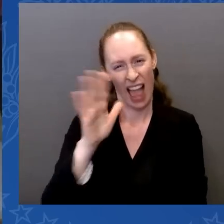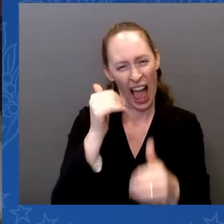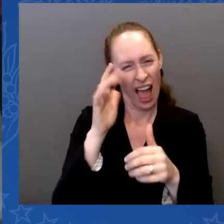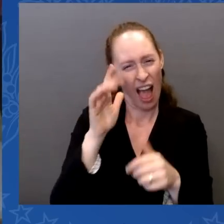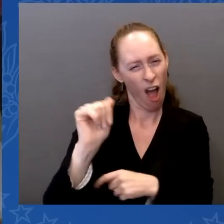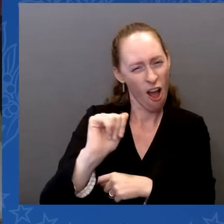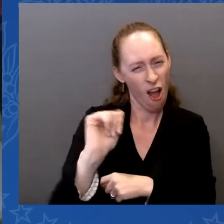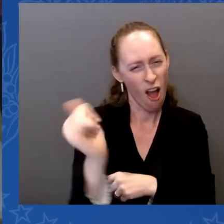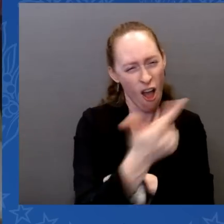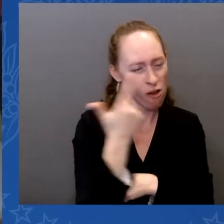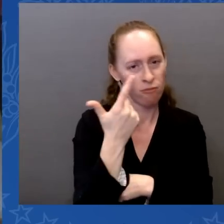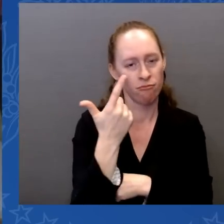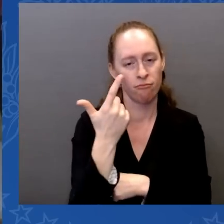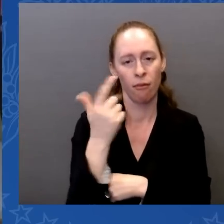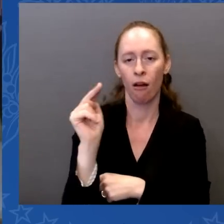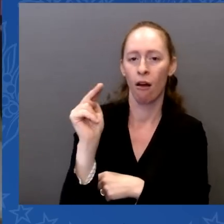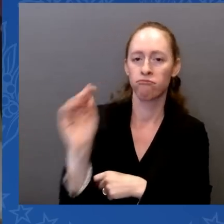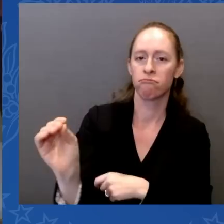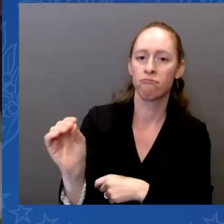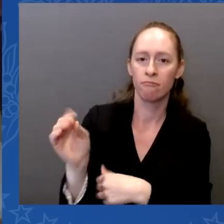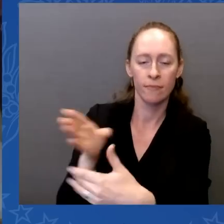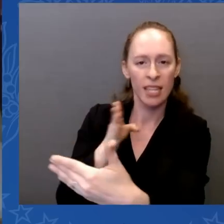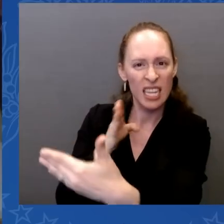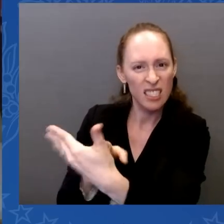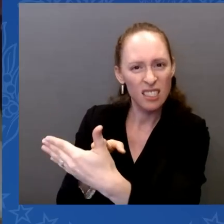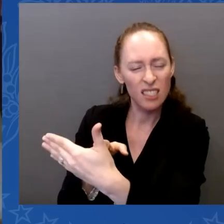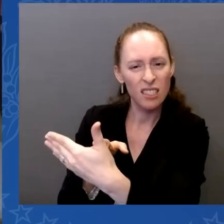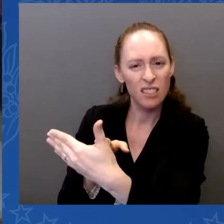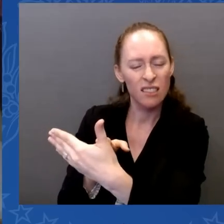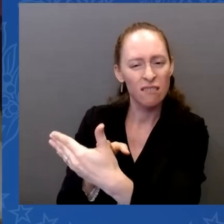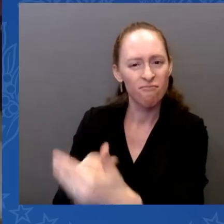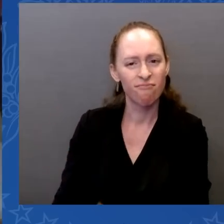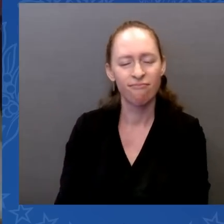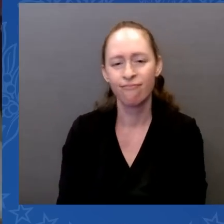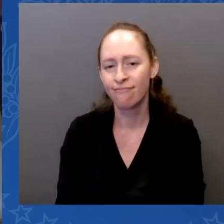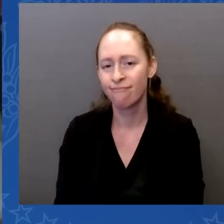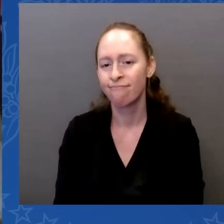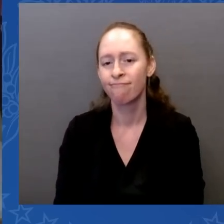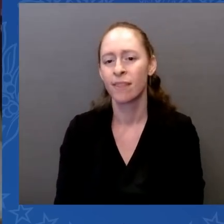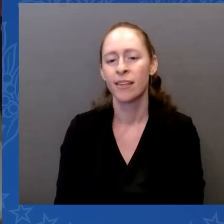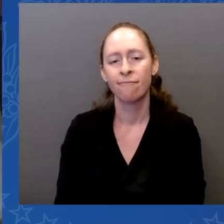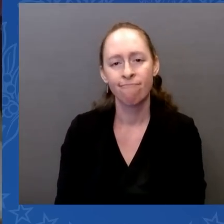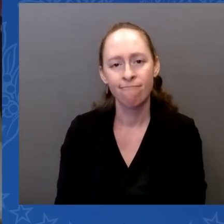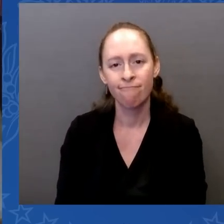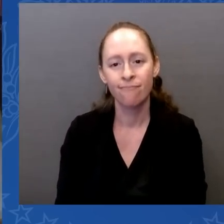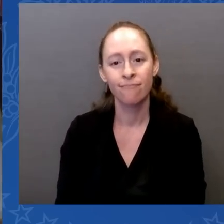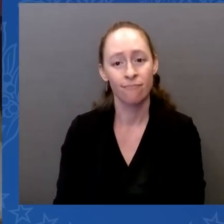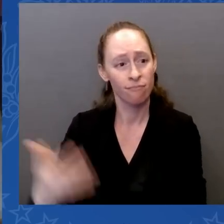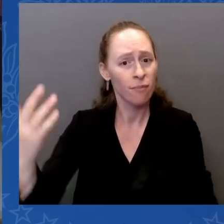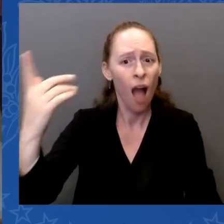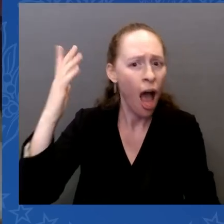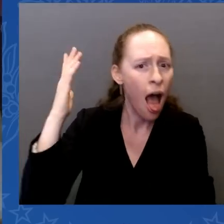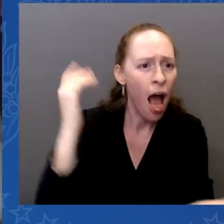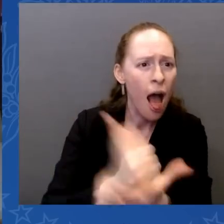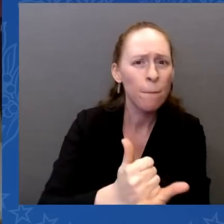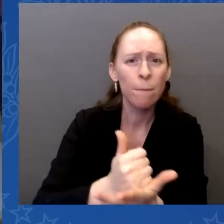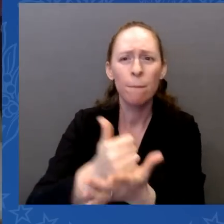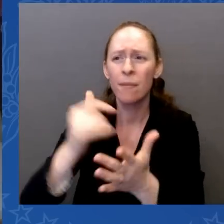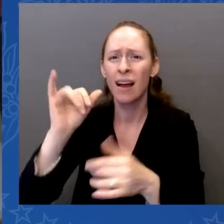And when it actually came time to do something about inflation around the kitchen table, every one of them said no -- House and the Senate.